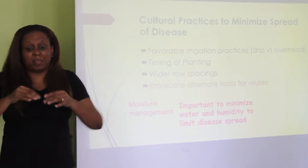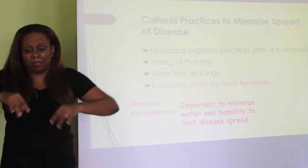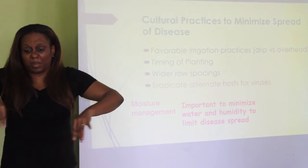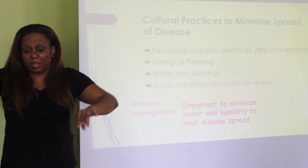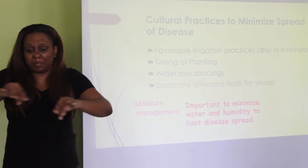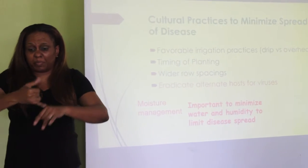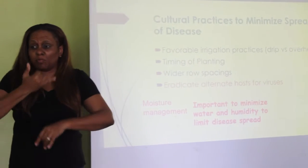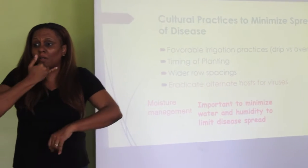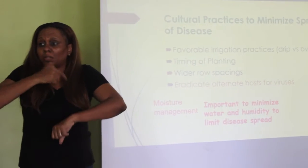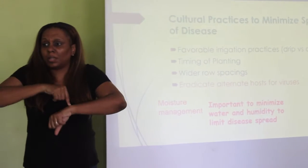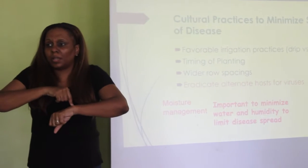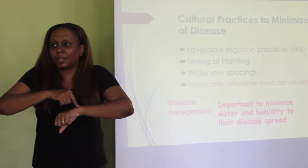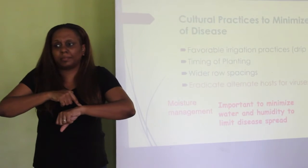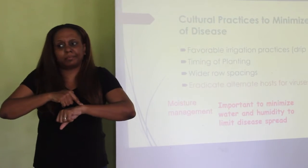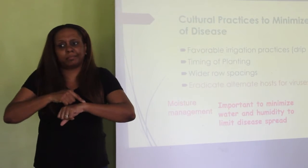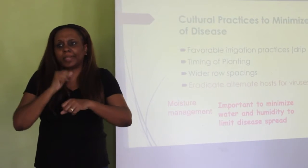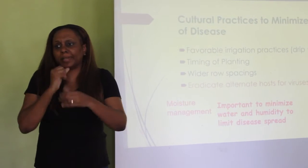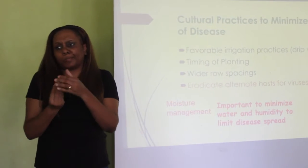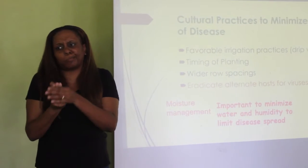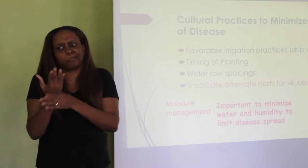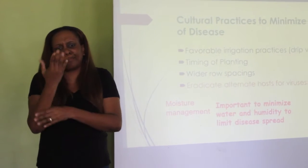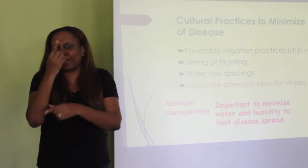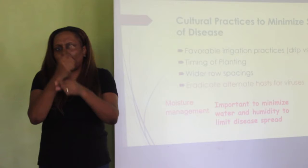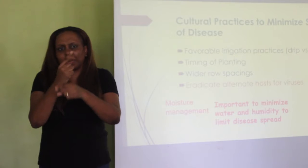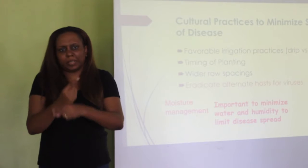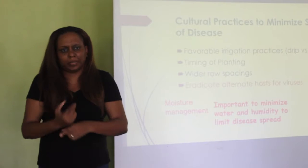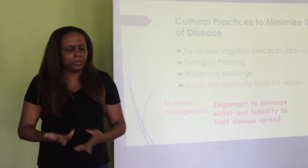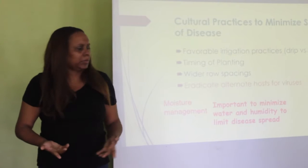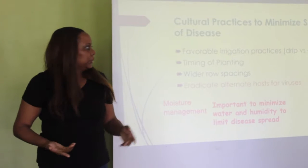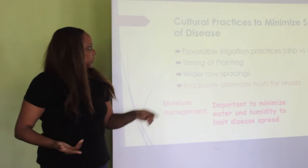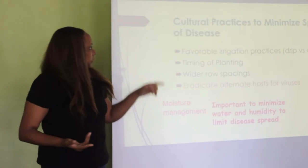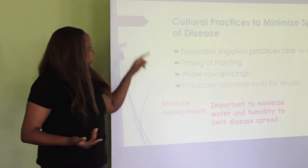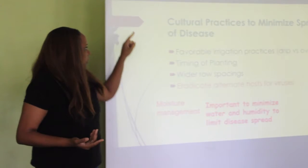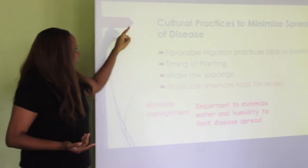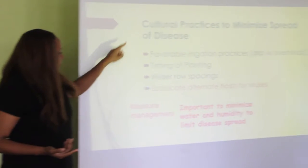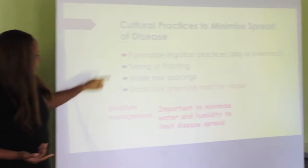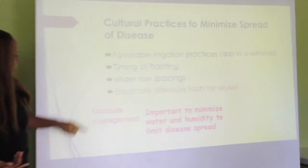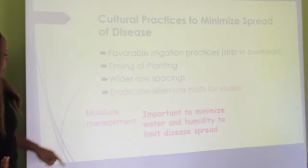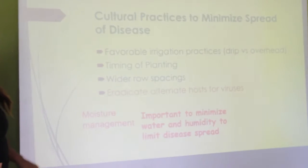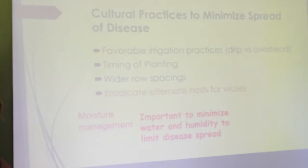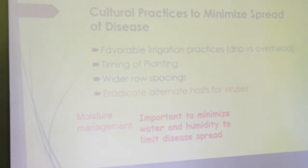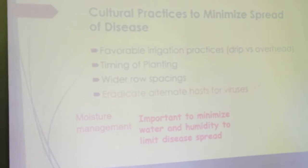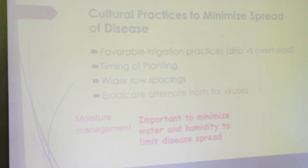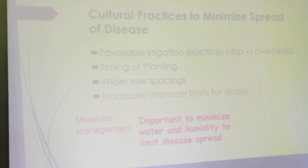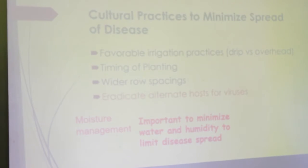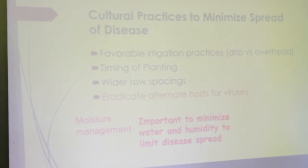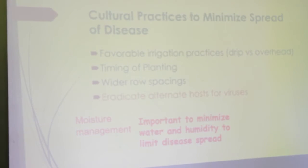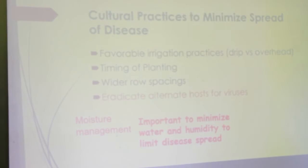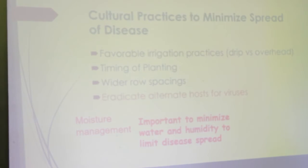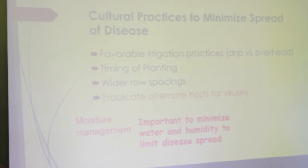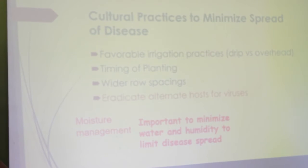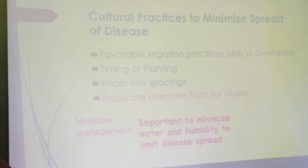so we have to research our class know our varieties because you may have some varieties